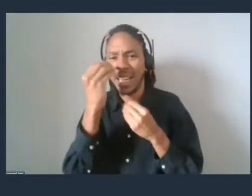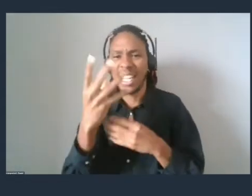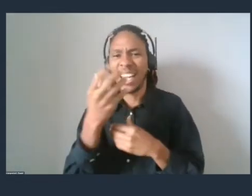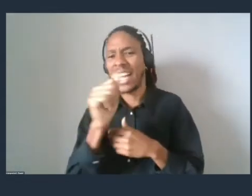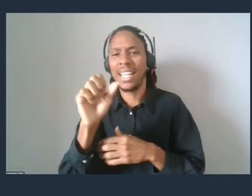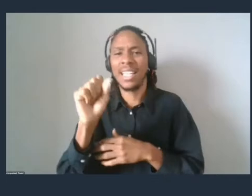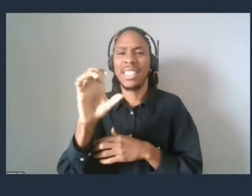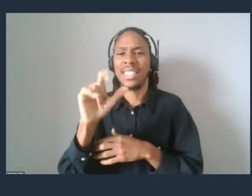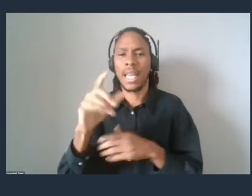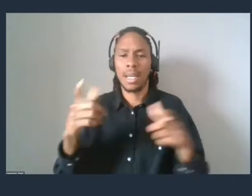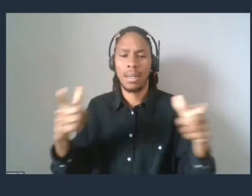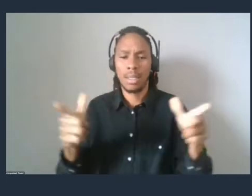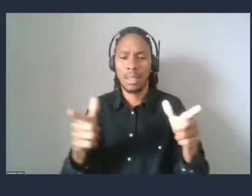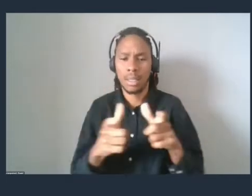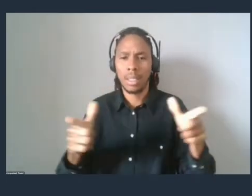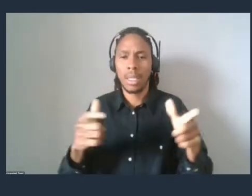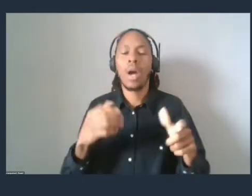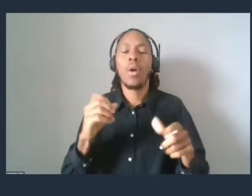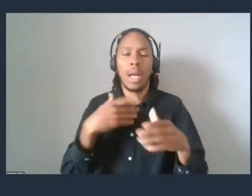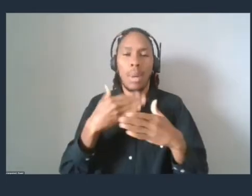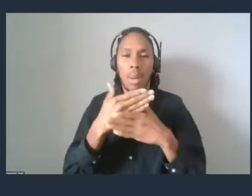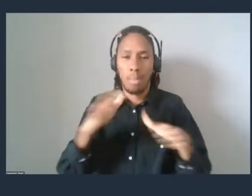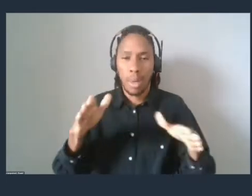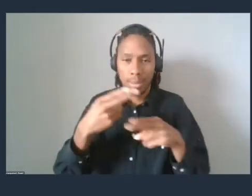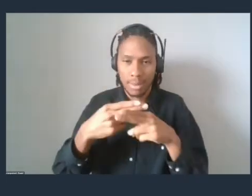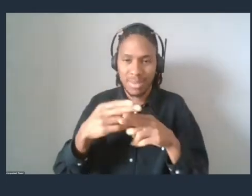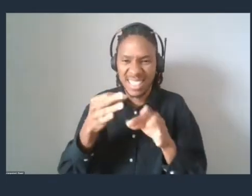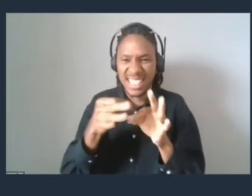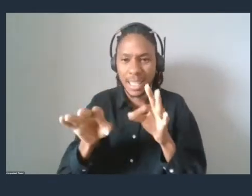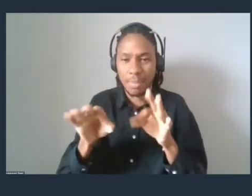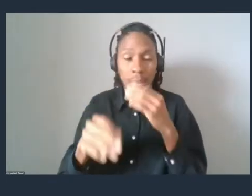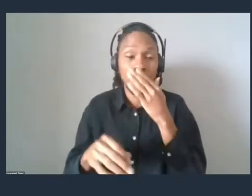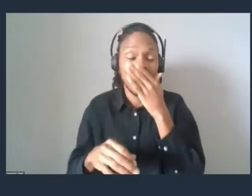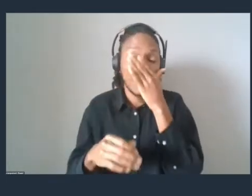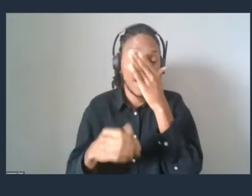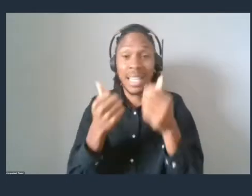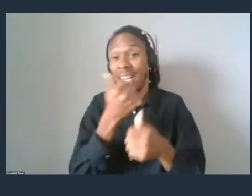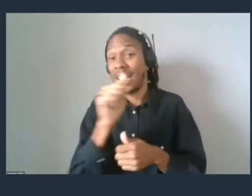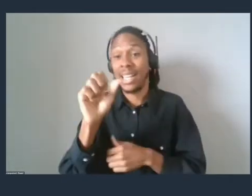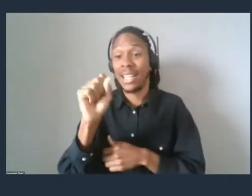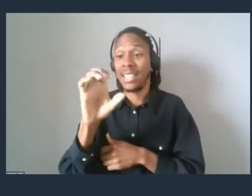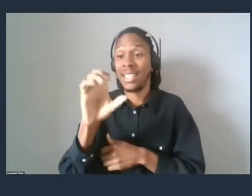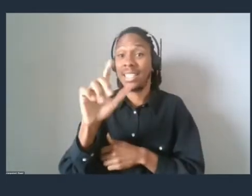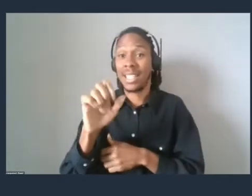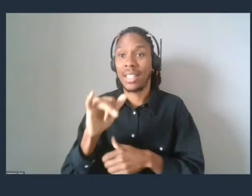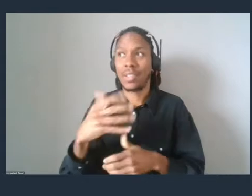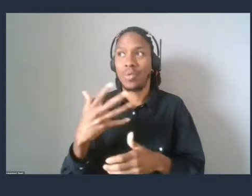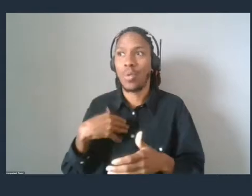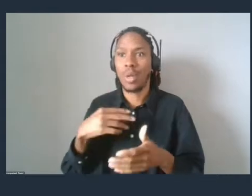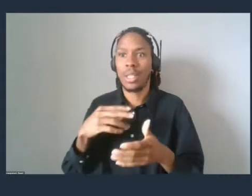Well, let me break that down for you. Any scale. Well, that's actually what we do great in S3, right?